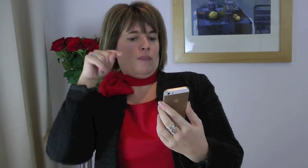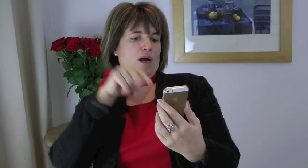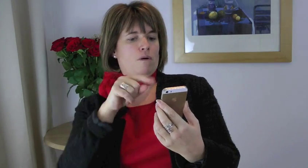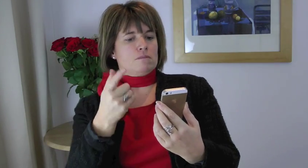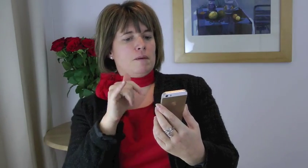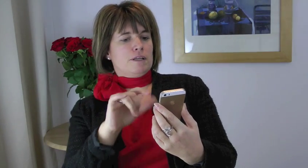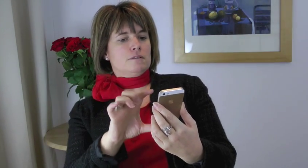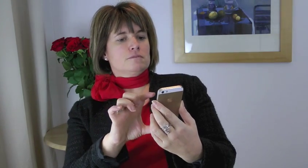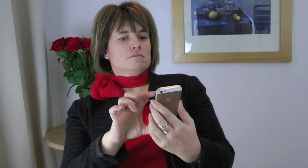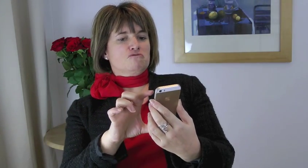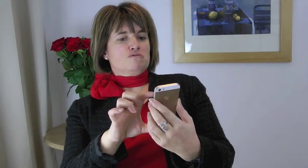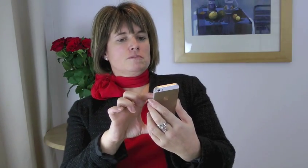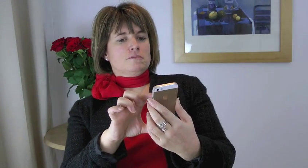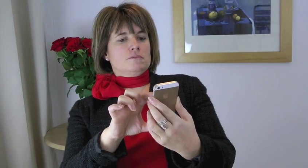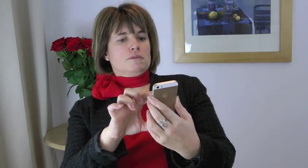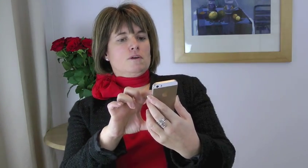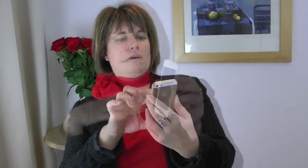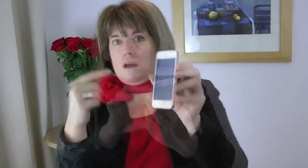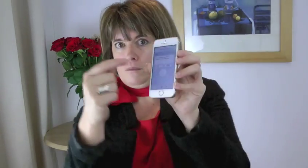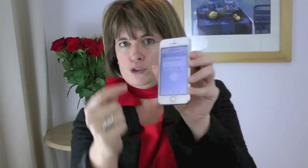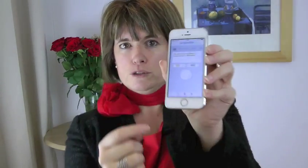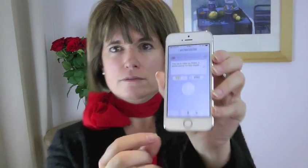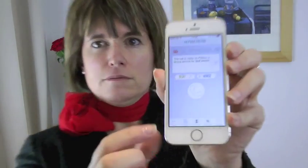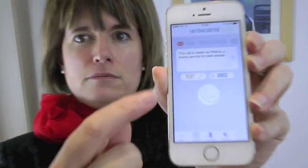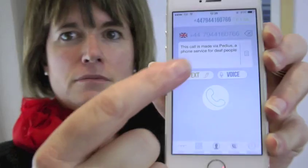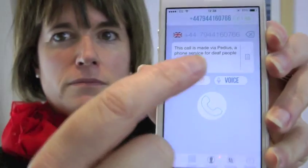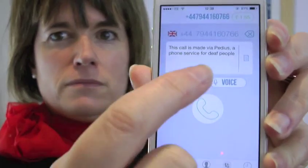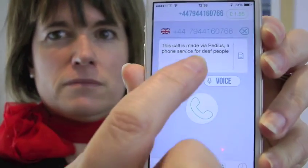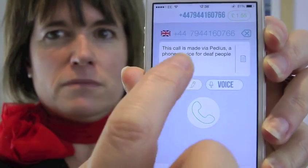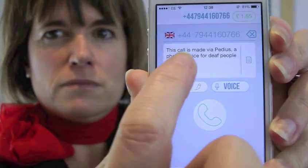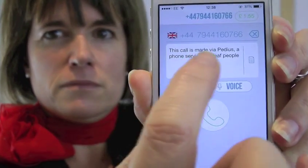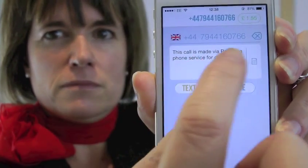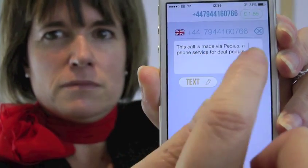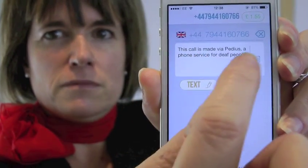I'll go for this one. You can see it .